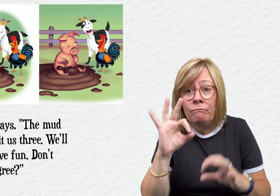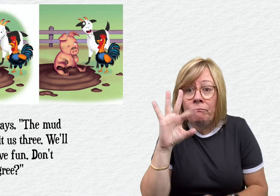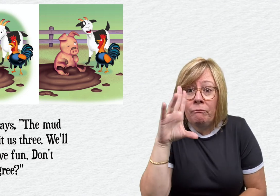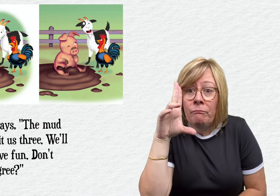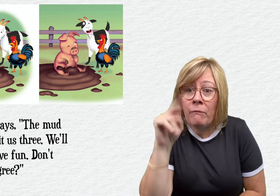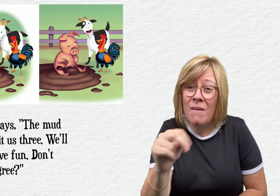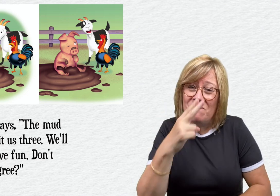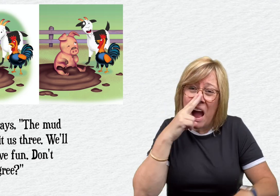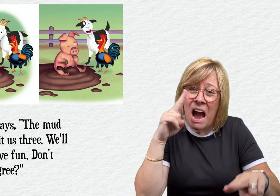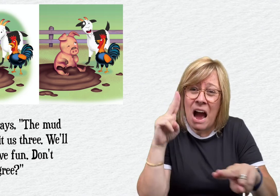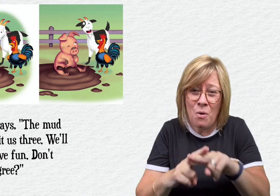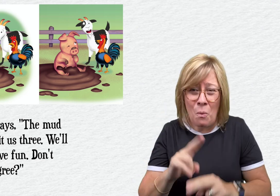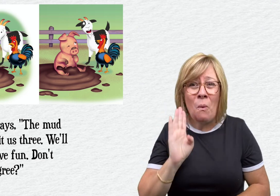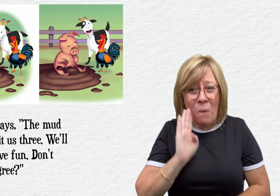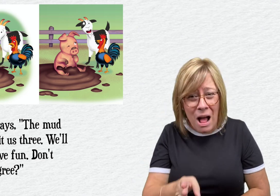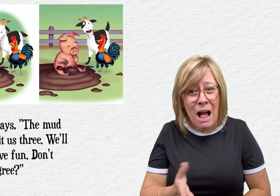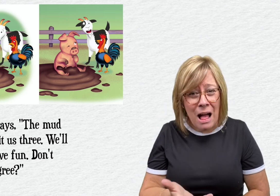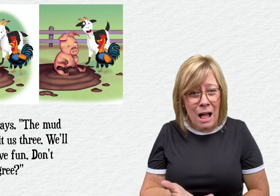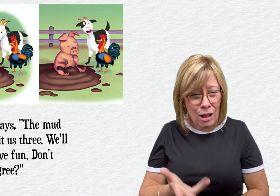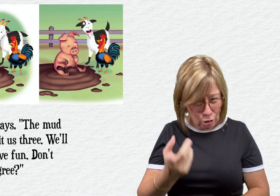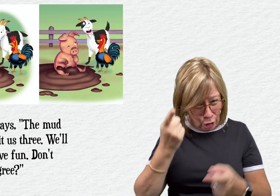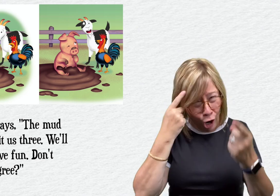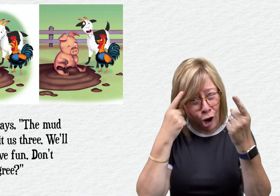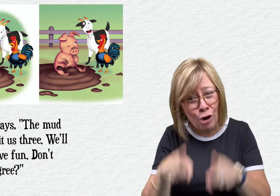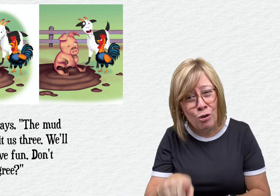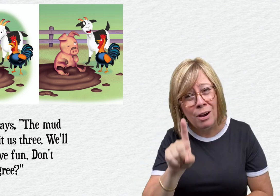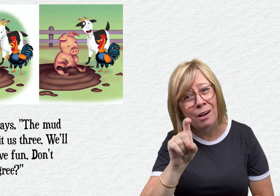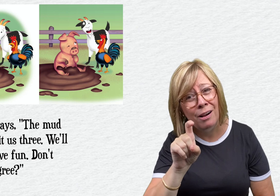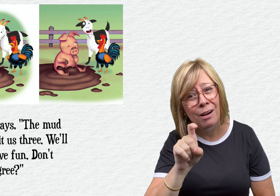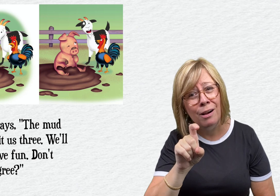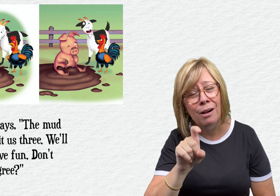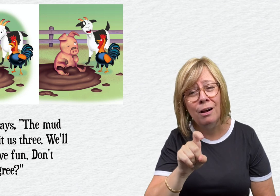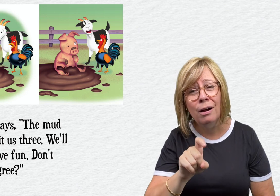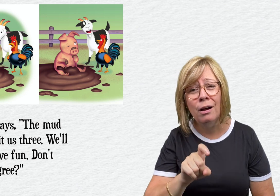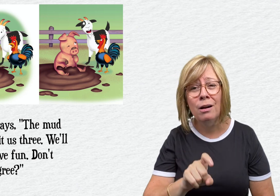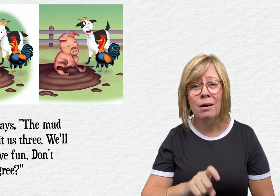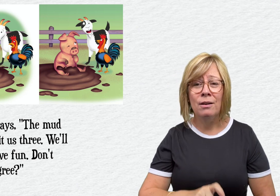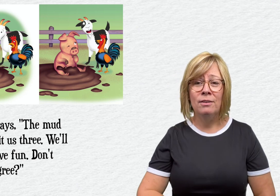fun don't you agree?"